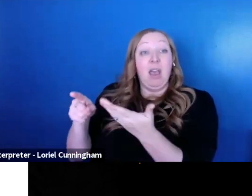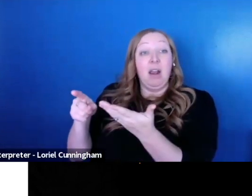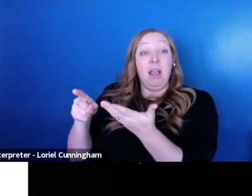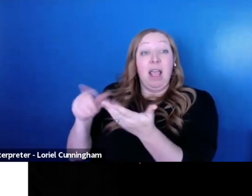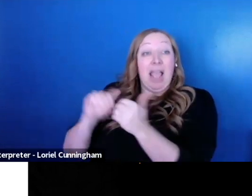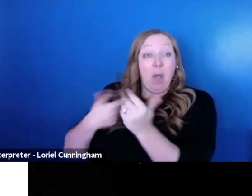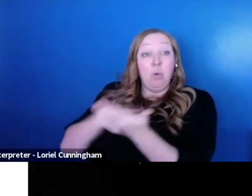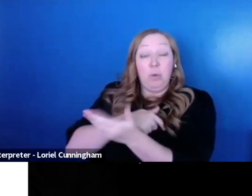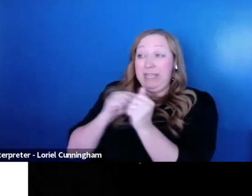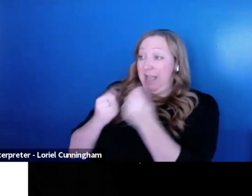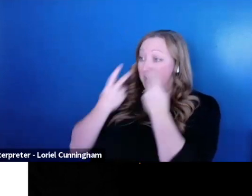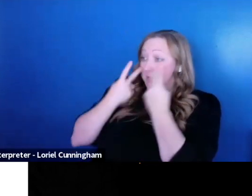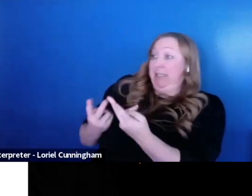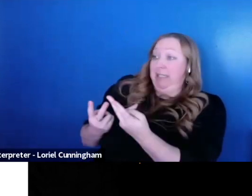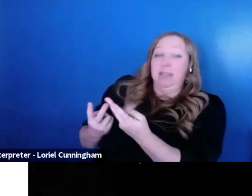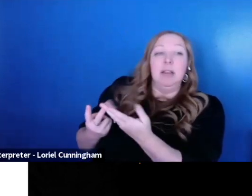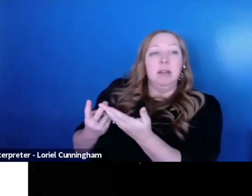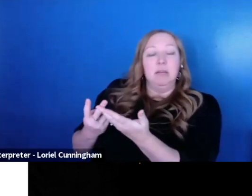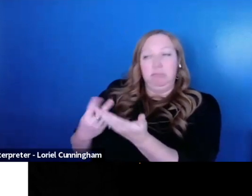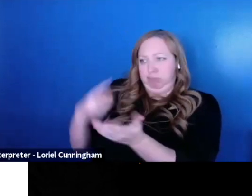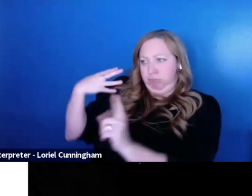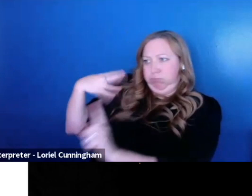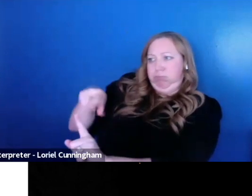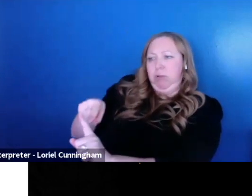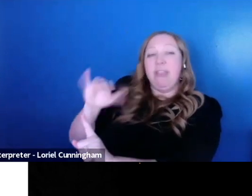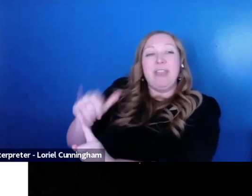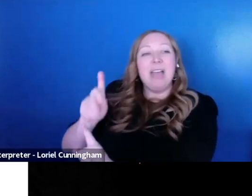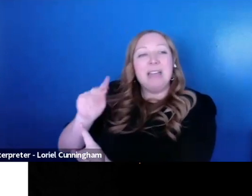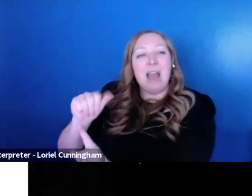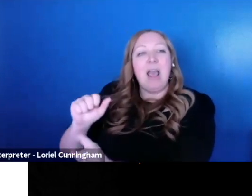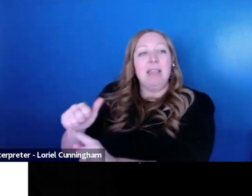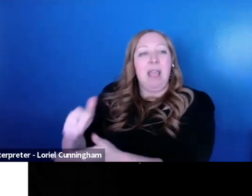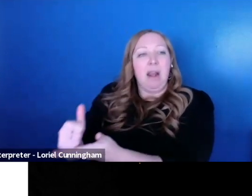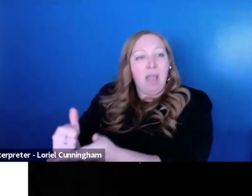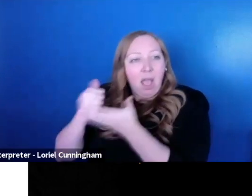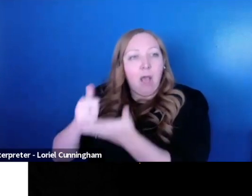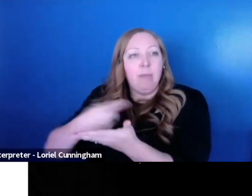spectacle, such data can help institution alize and shore up malignant forms of medical neglect and structural